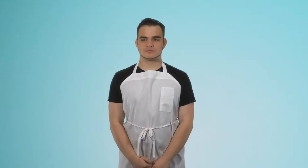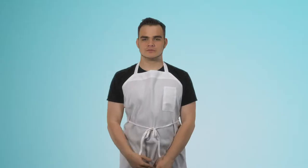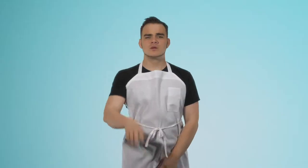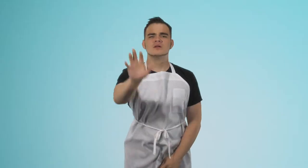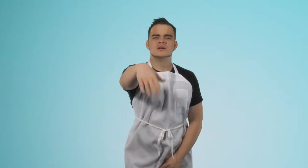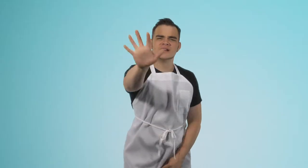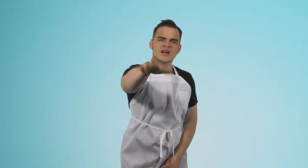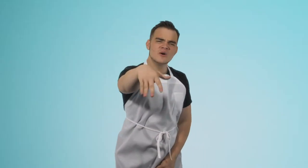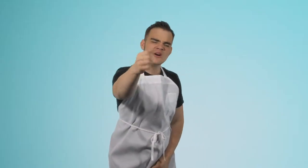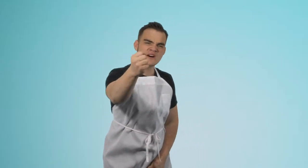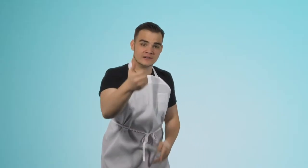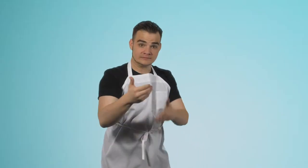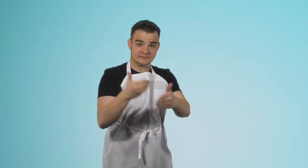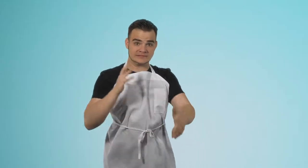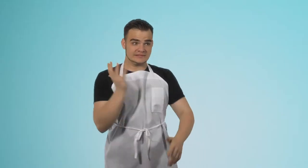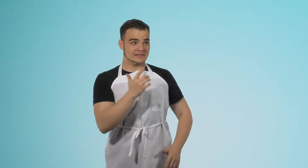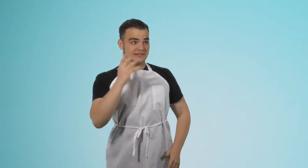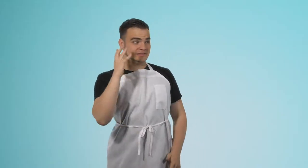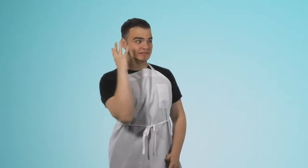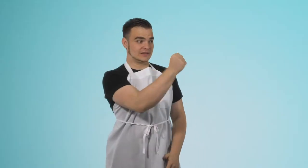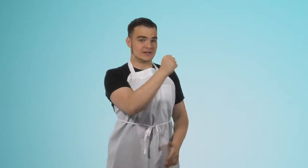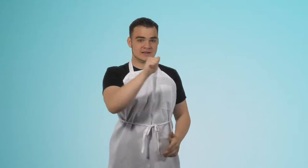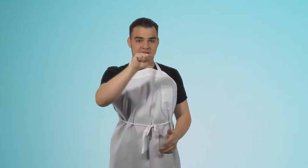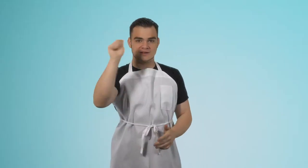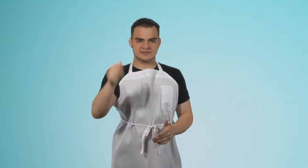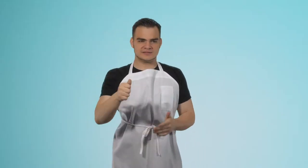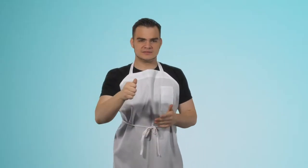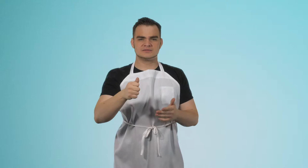Hey, wait! Before we go to Austin.